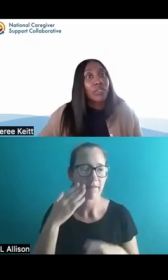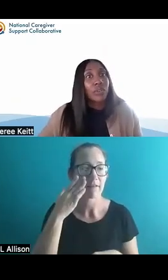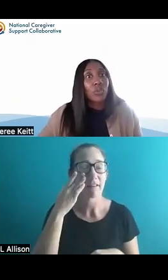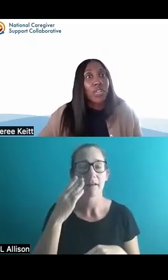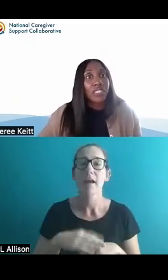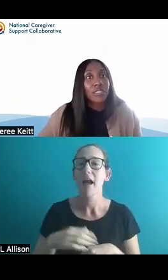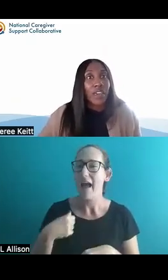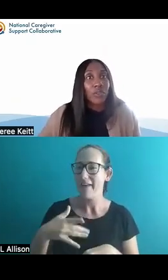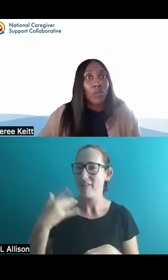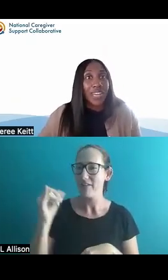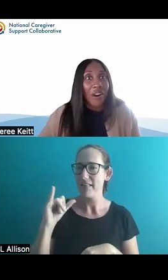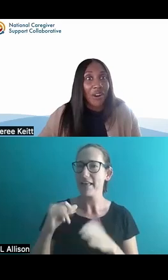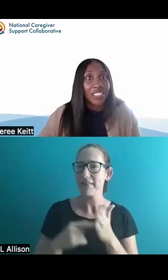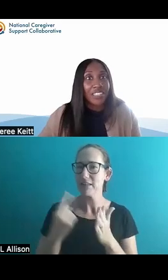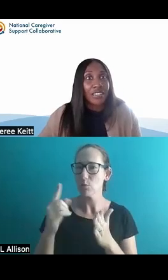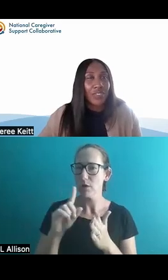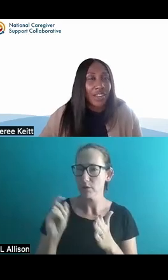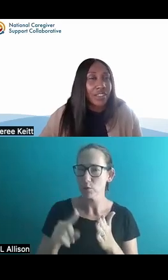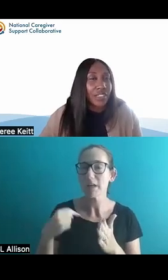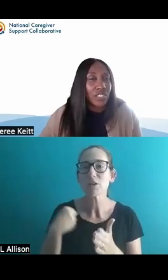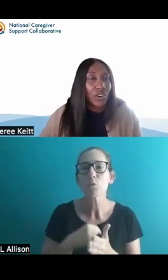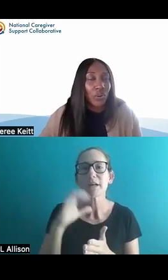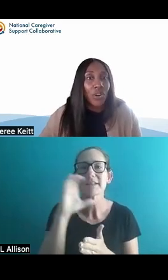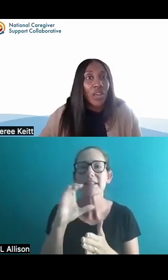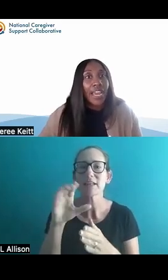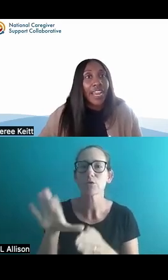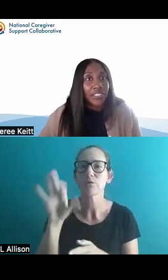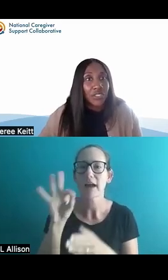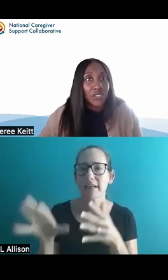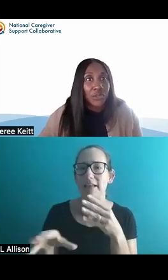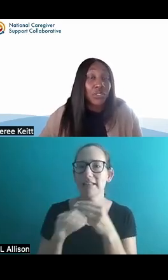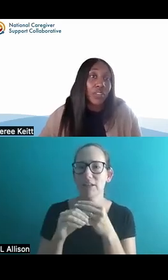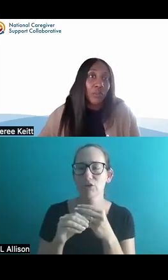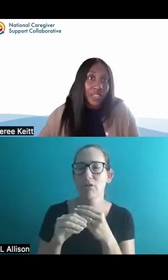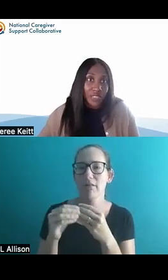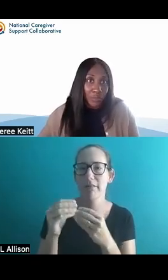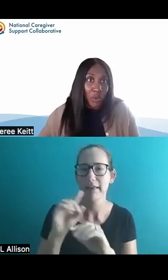of those questions that we are seeking to find additional answers to, so that we can support